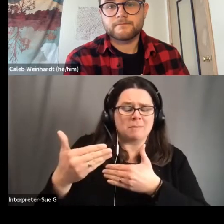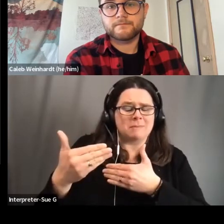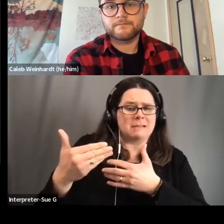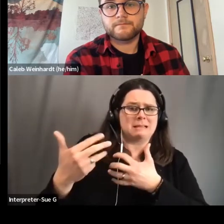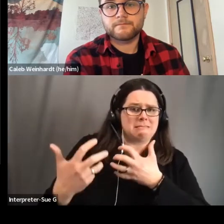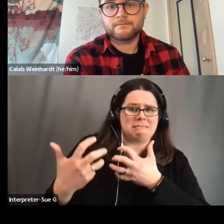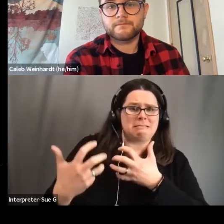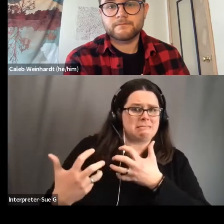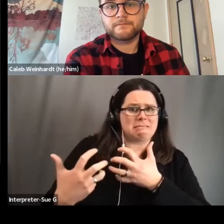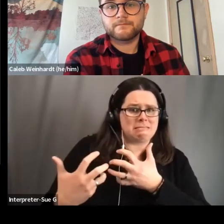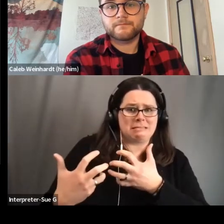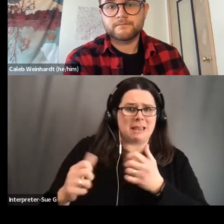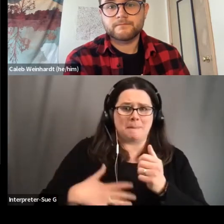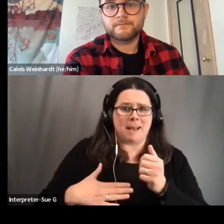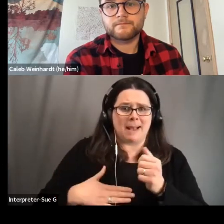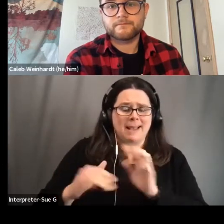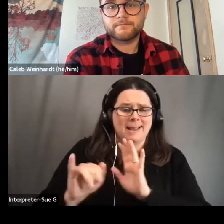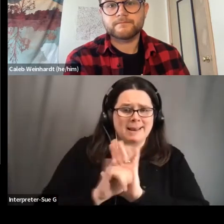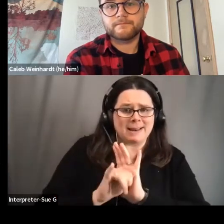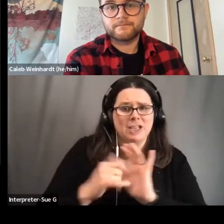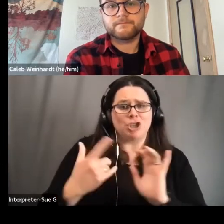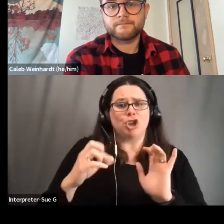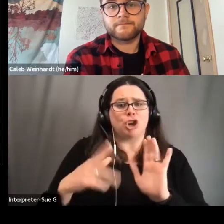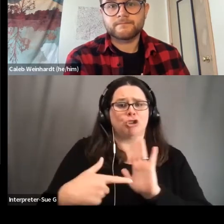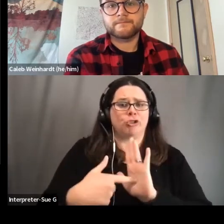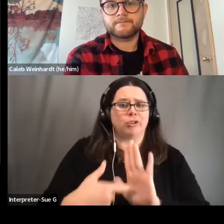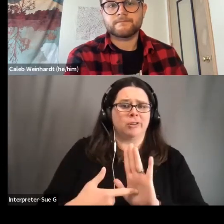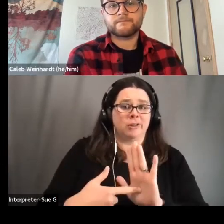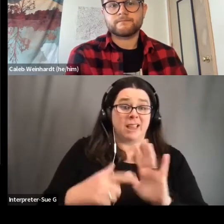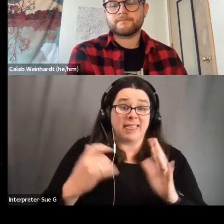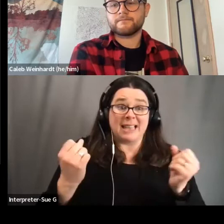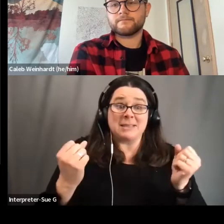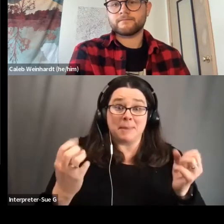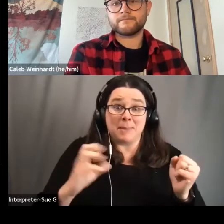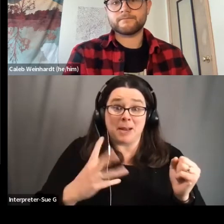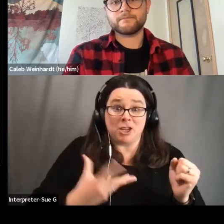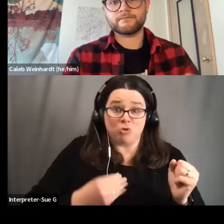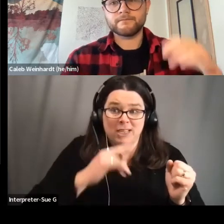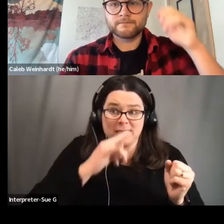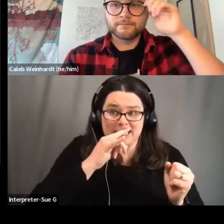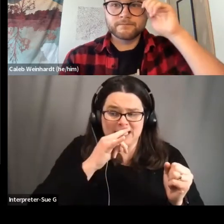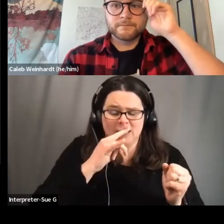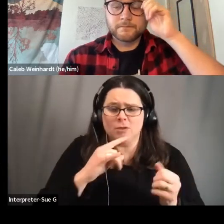their gender identity or their gender presentation. That's a lot of trans kids. So what does that do to their self esteem?